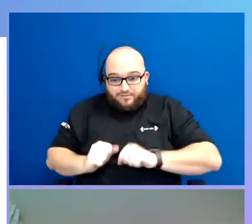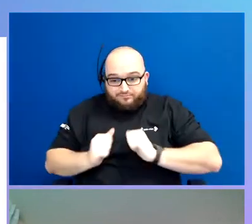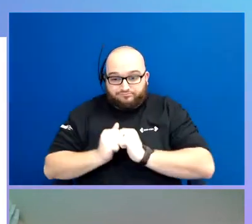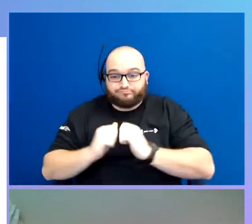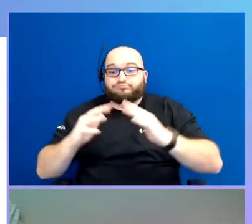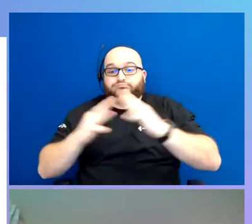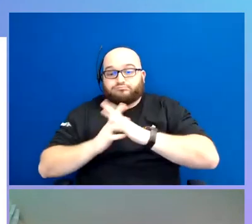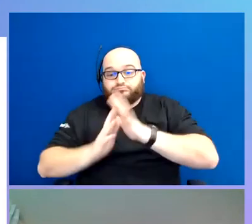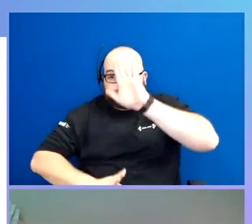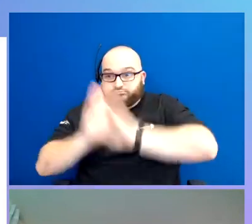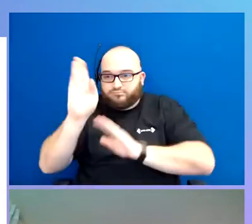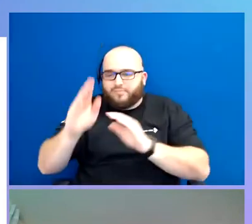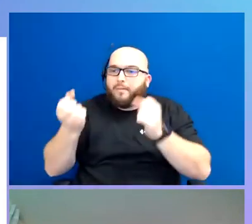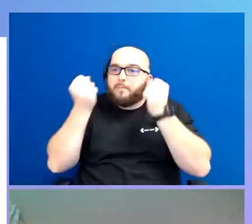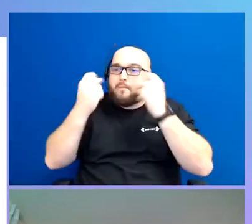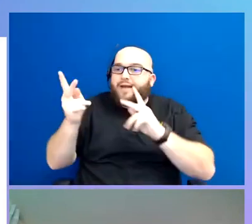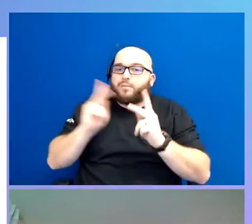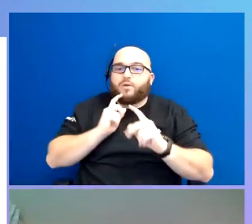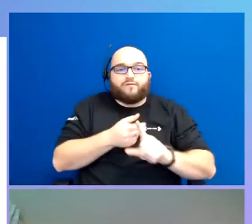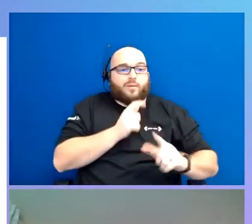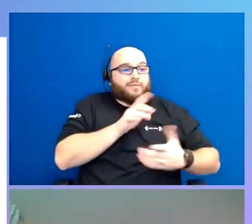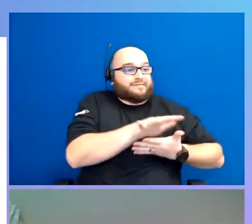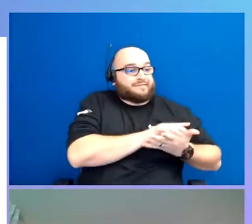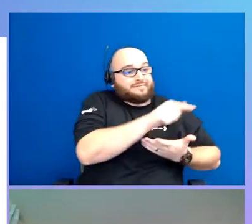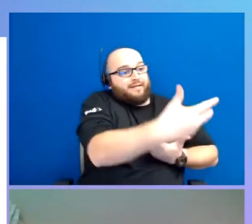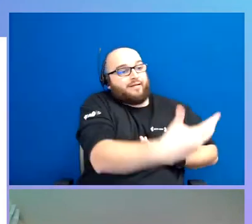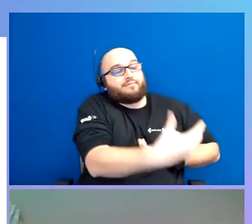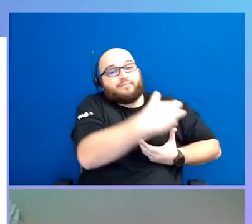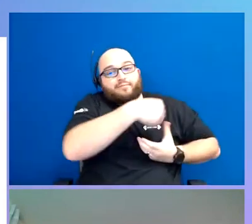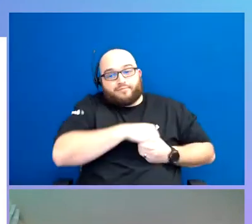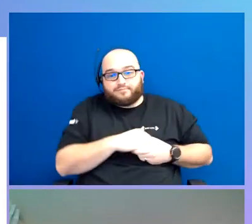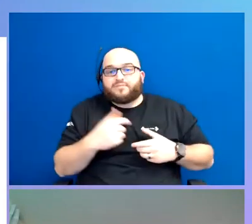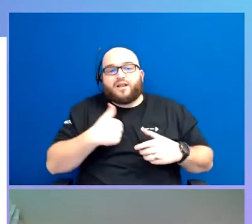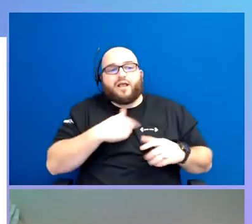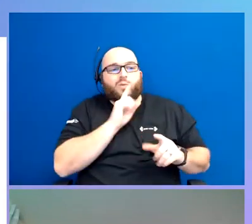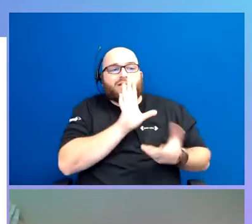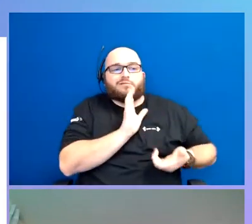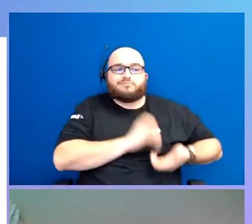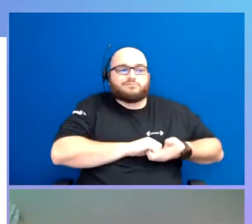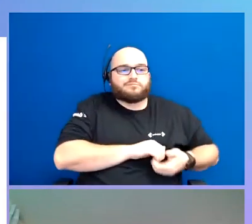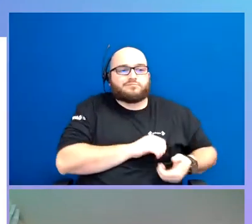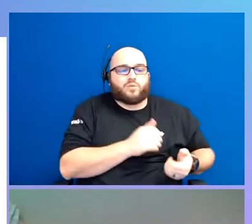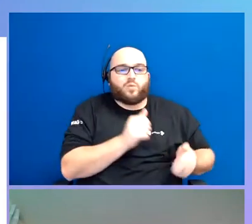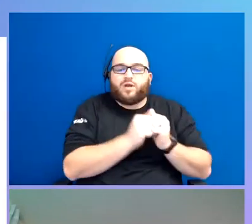uh, folks from design. I have very, uh, very close partnership